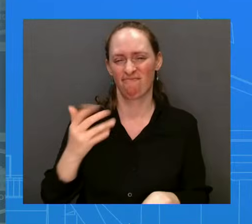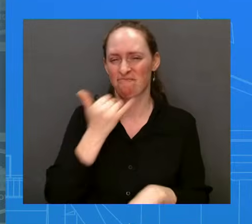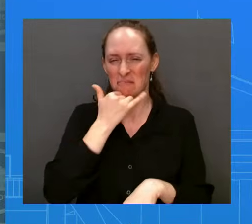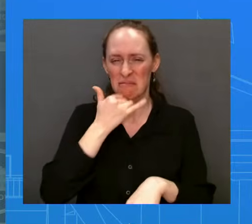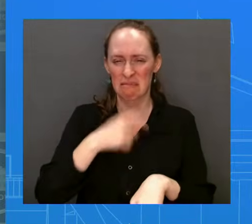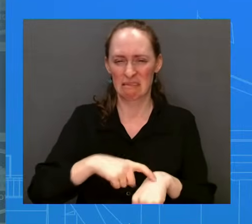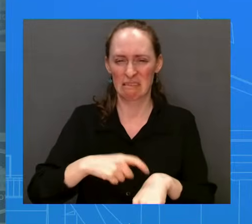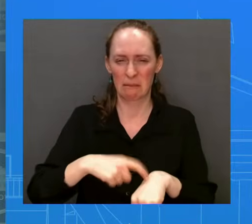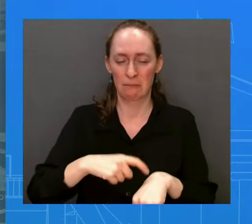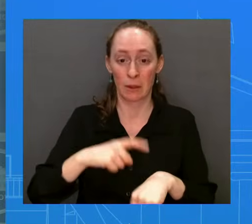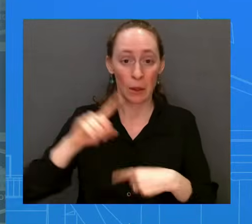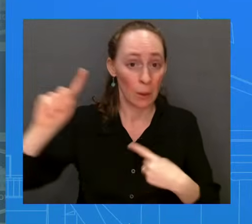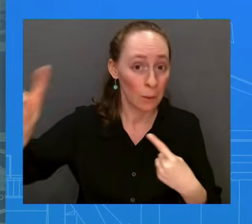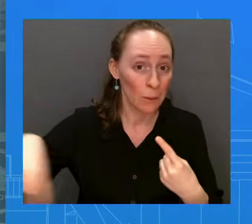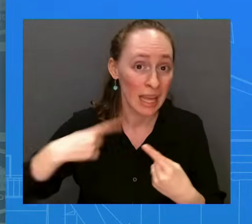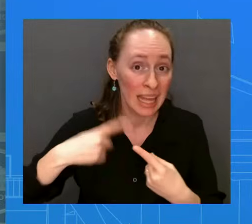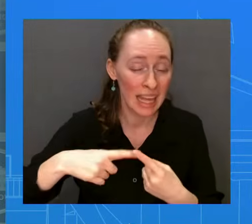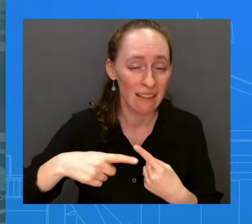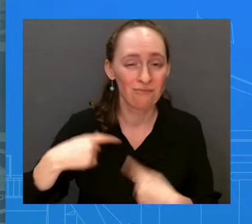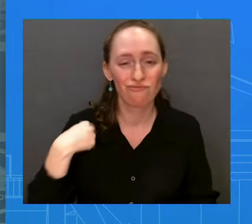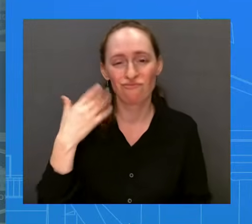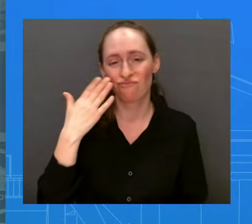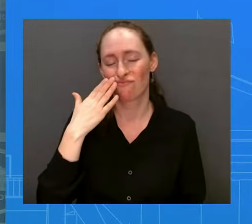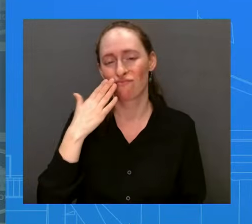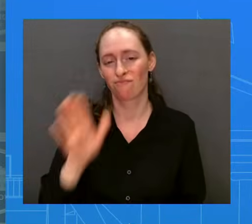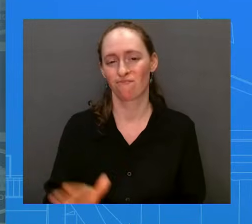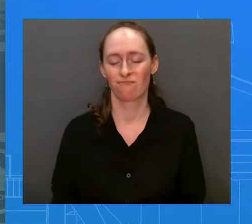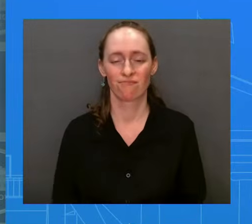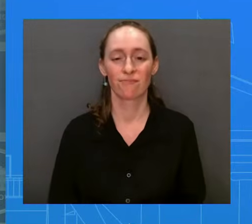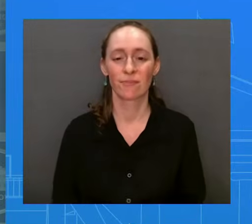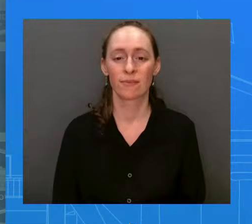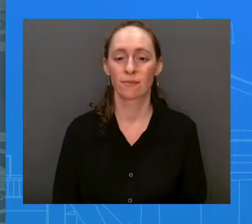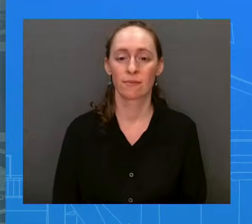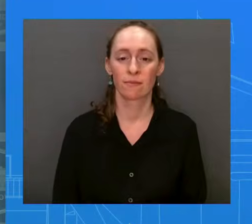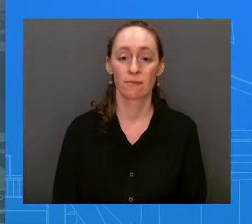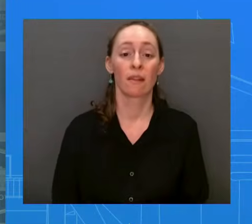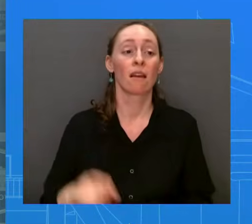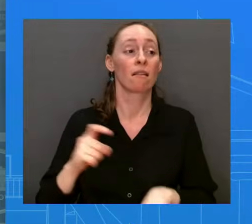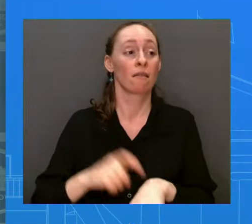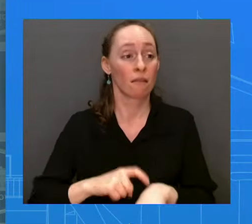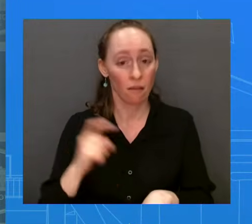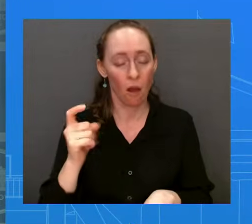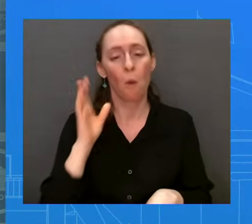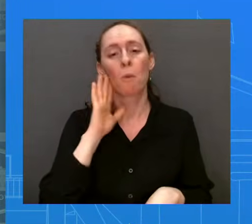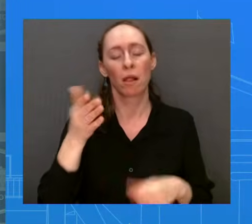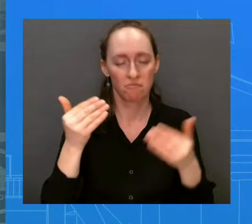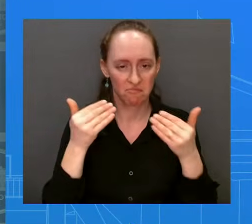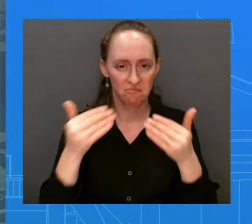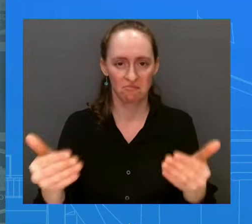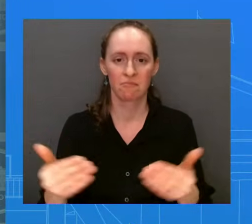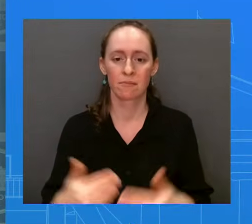it'll happen at the appropriate time. Now is not that time. It doesn't mean -- and people shouldn't take away from this